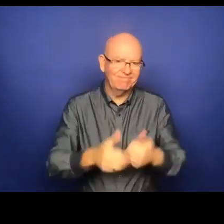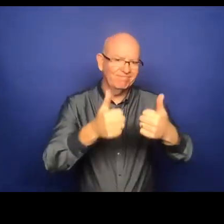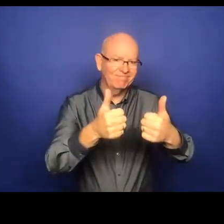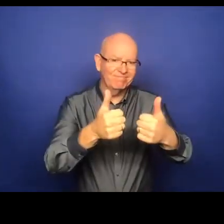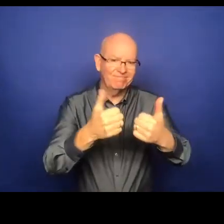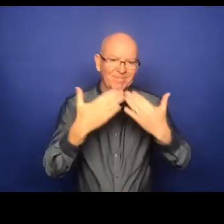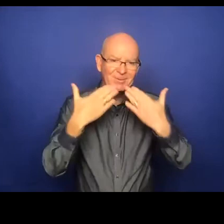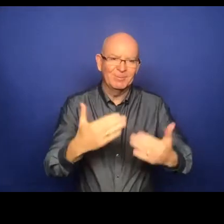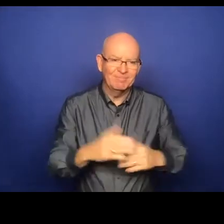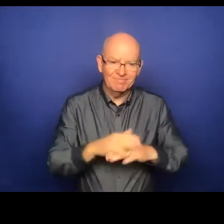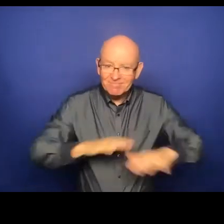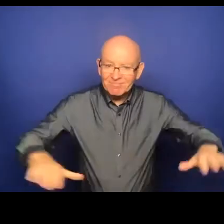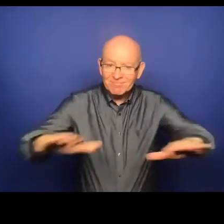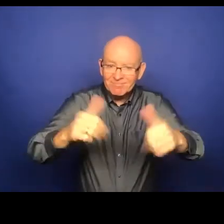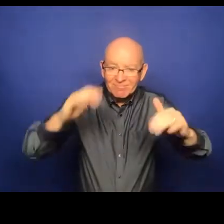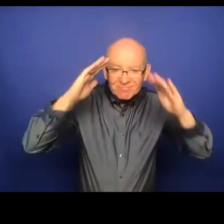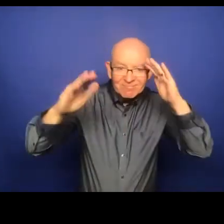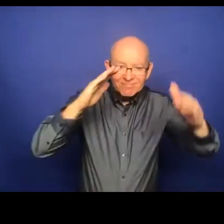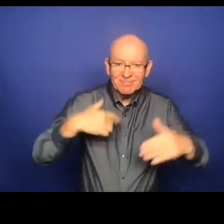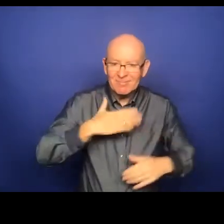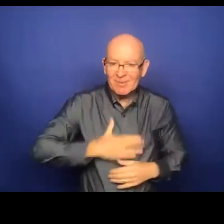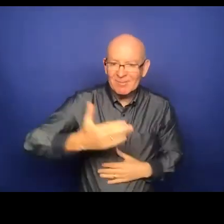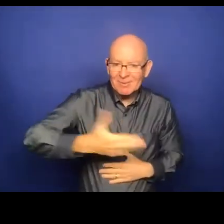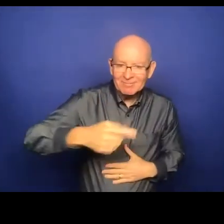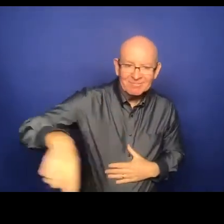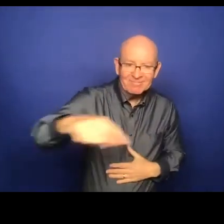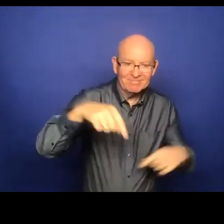disaggregation efforts. As you have heard pretty much in every